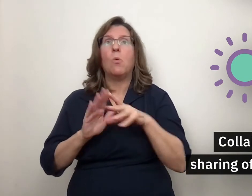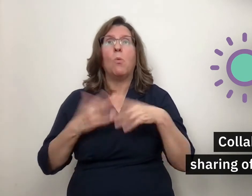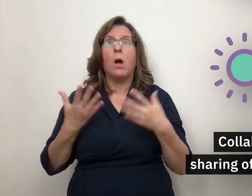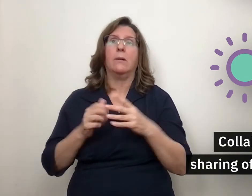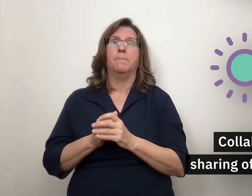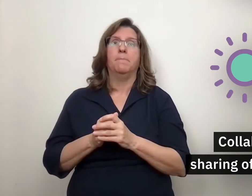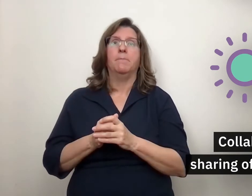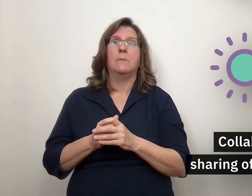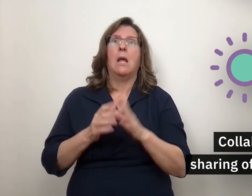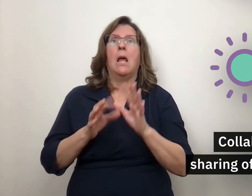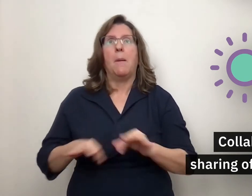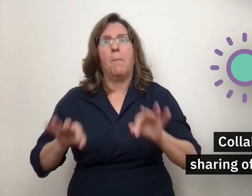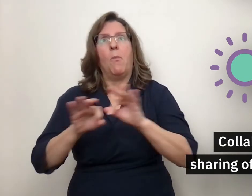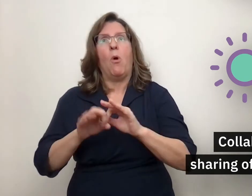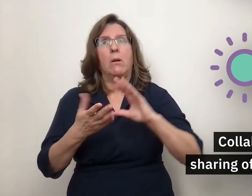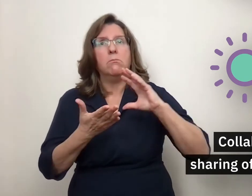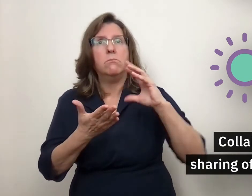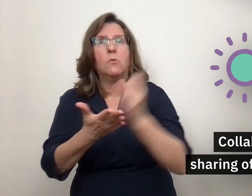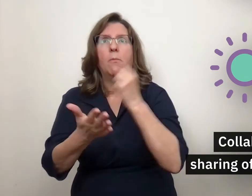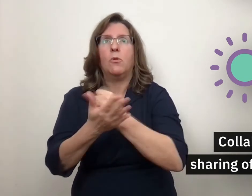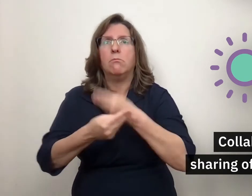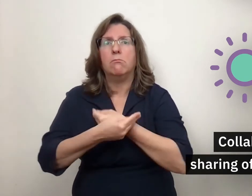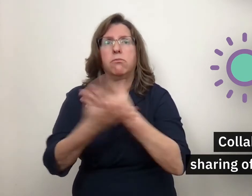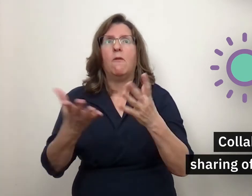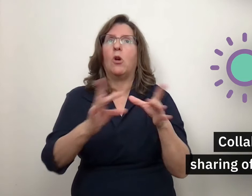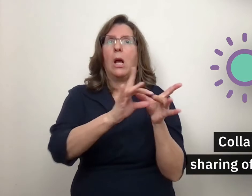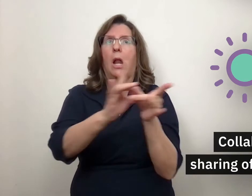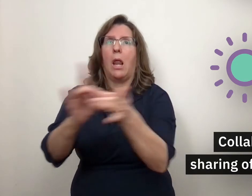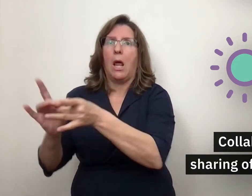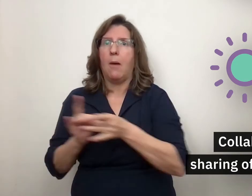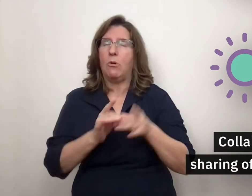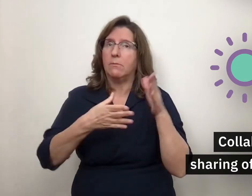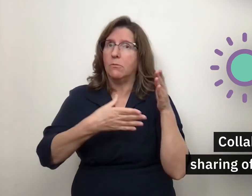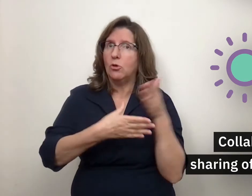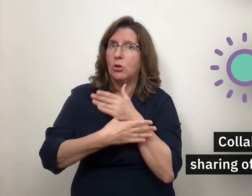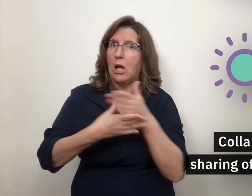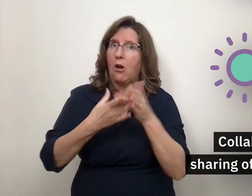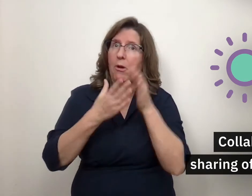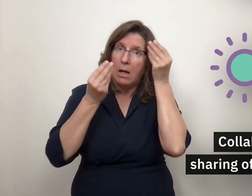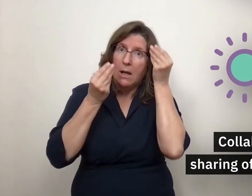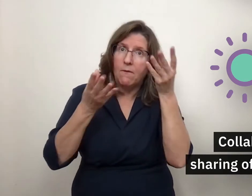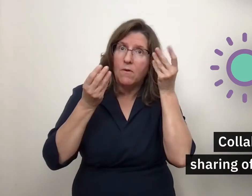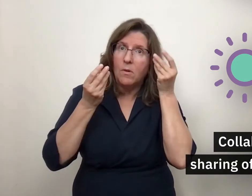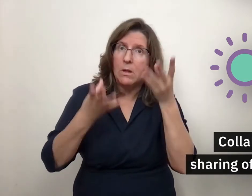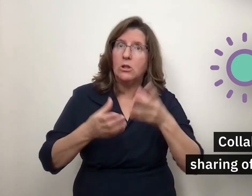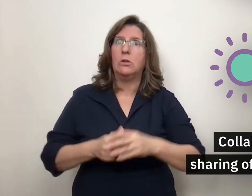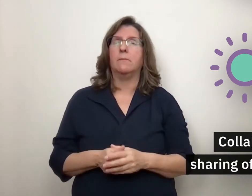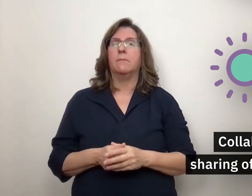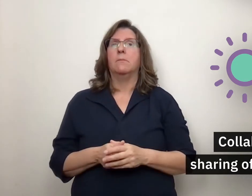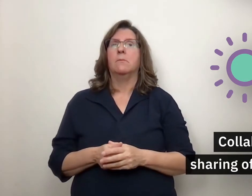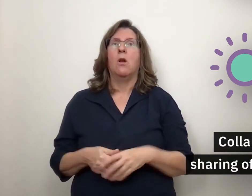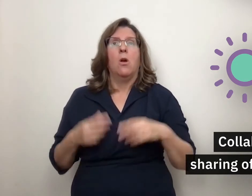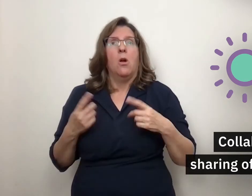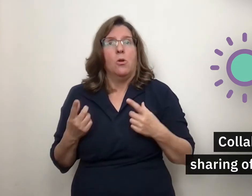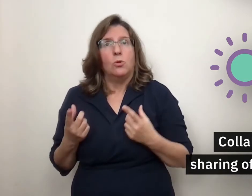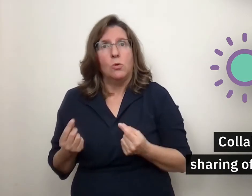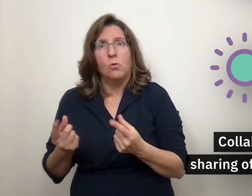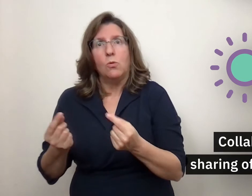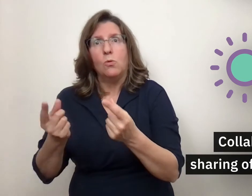The first and foundational principle is that of collaboration and sharing information.